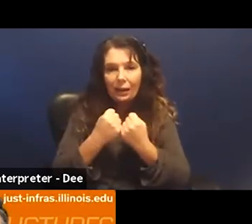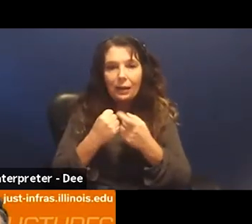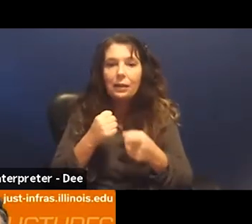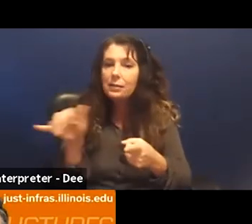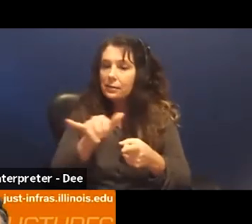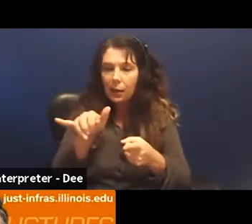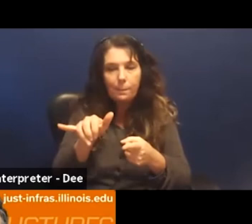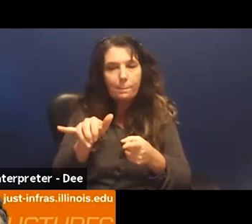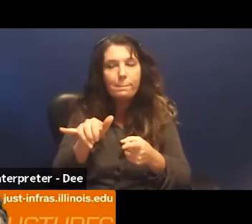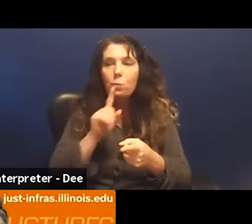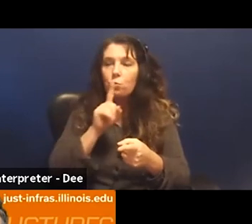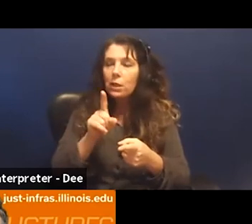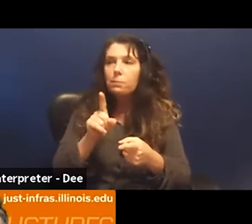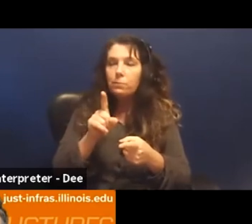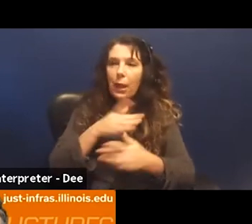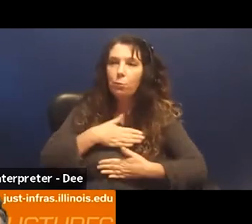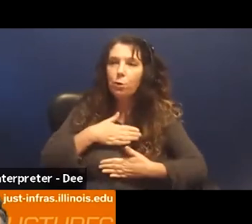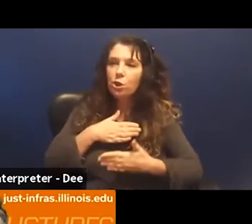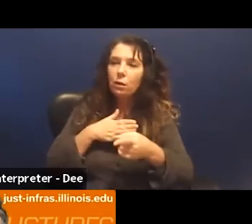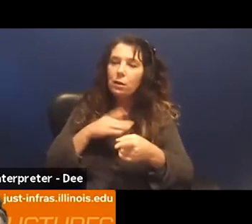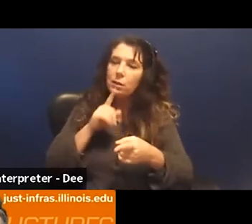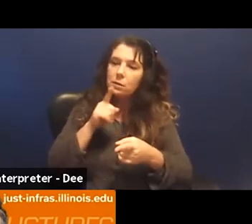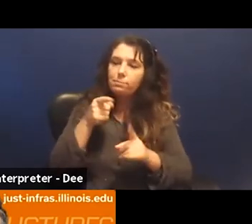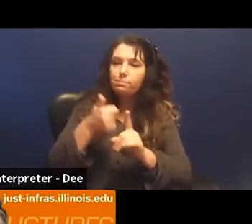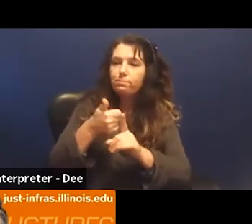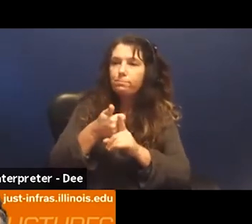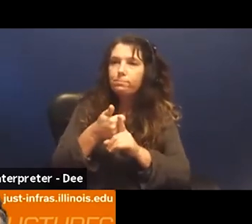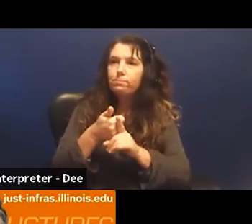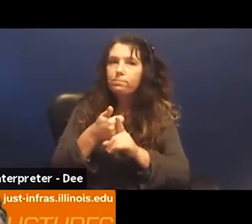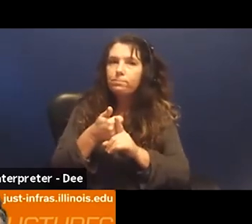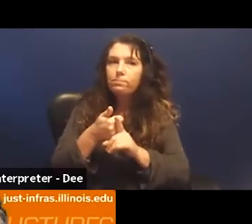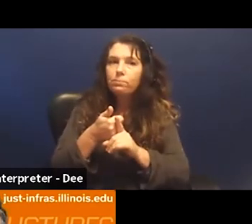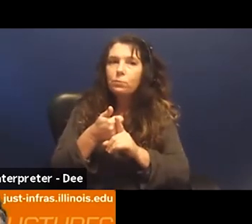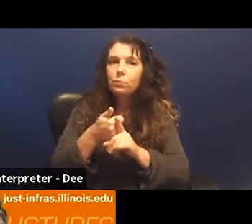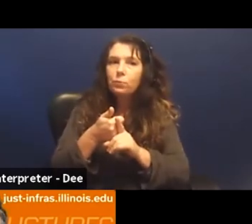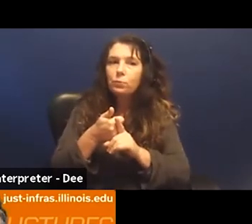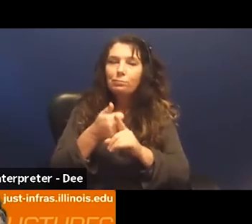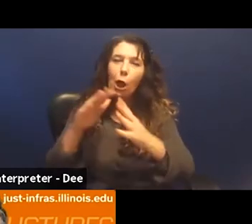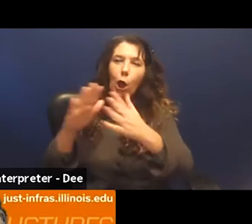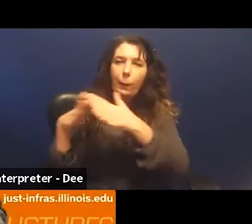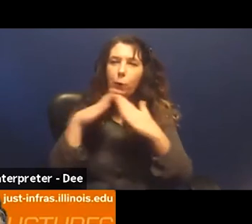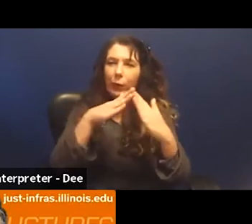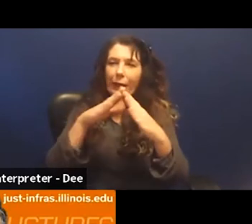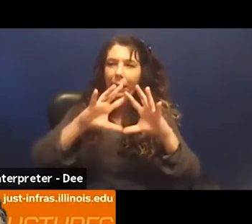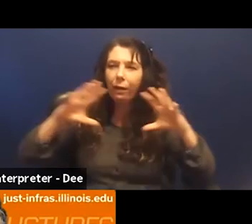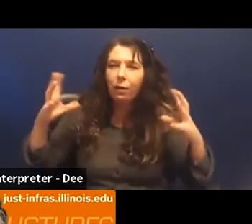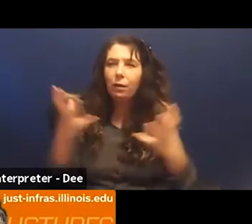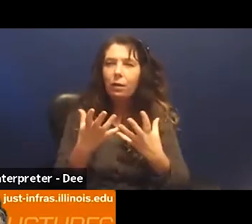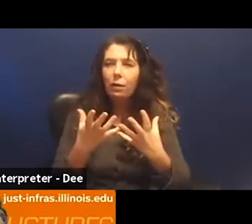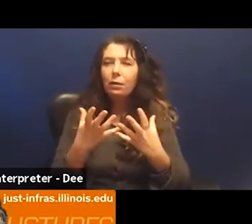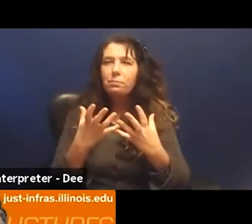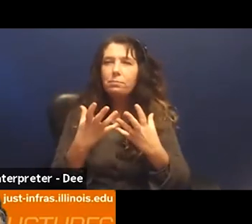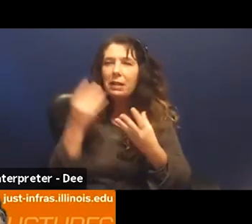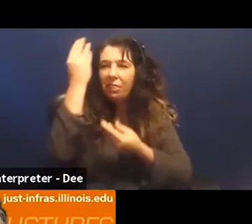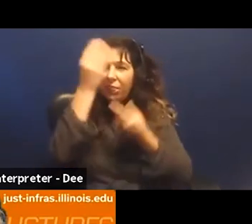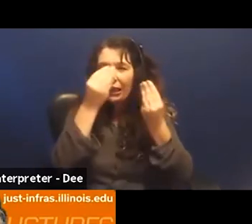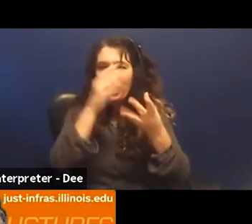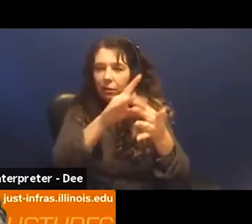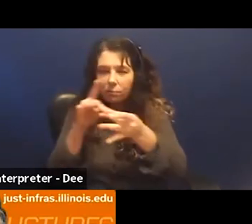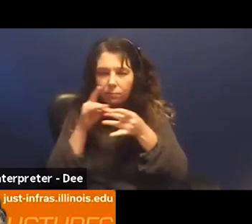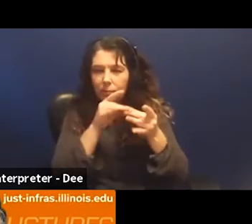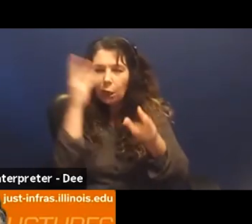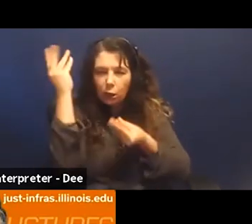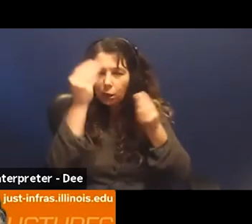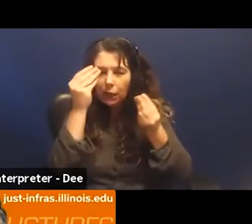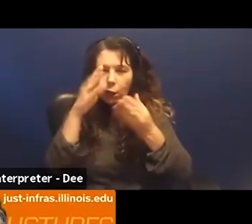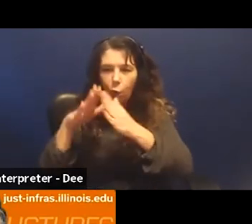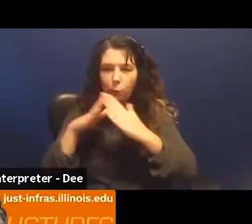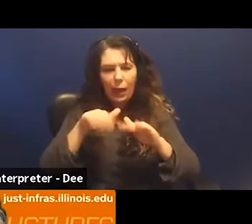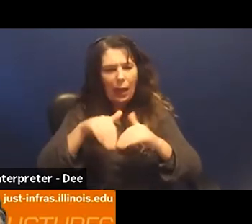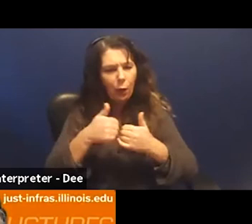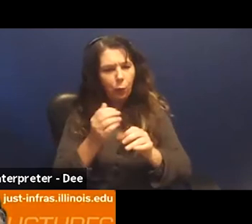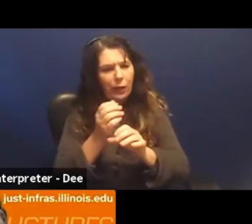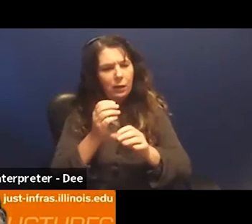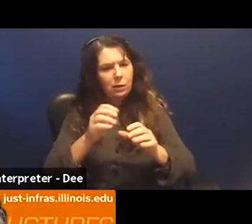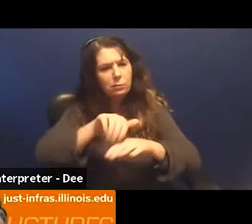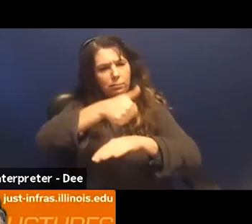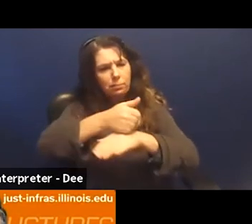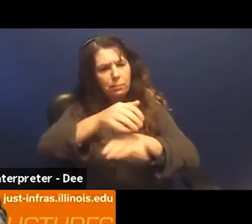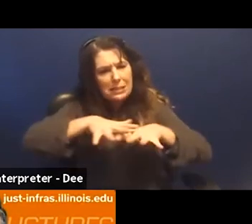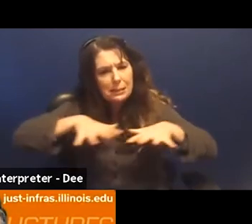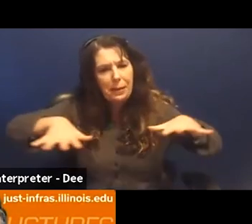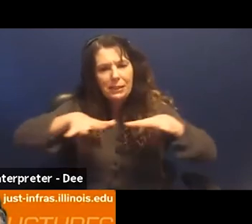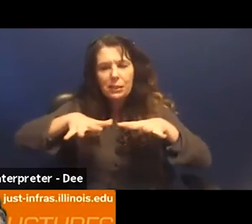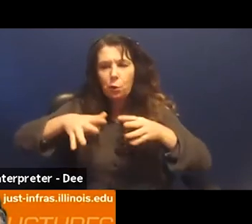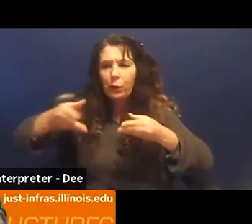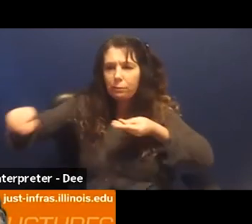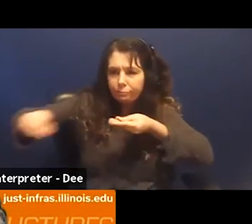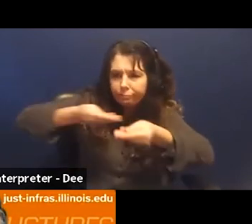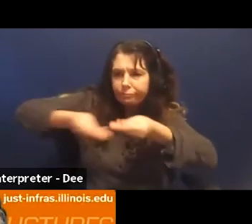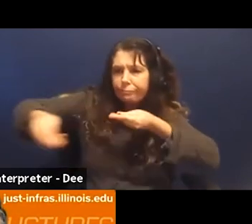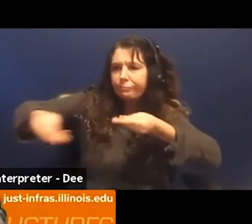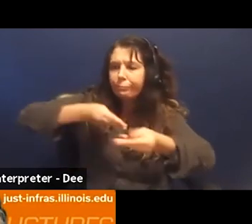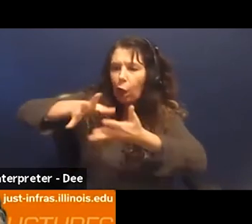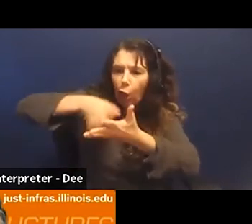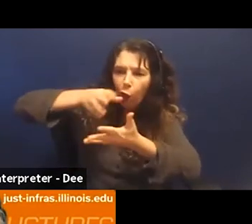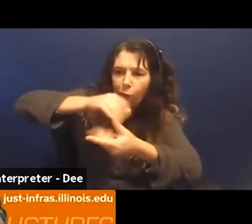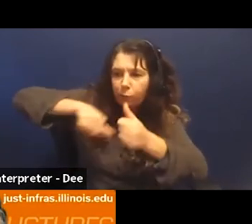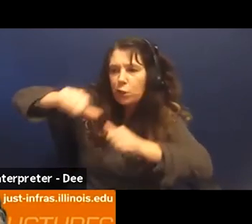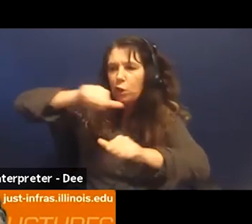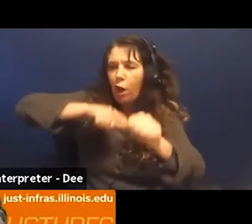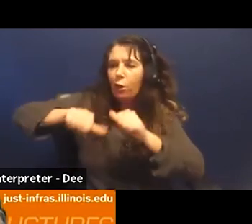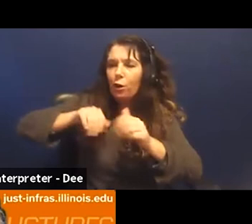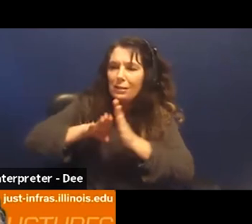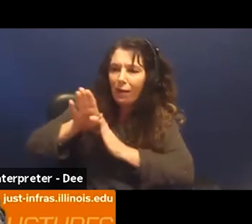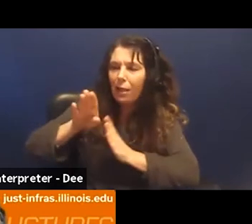and society is really operating as a Nexus as a community again like thinking and communities so thinking about like how do we create spaces where we can learn from each other conspired together develop develop shared values and tactics and things like